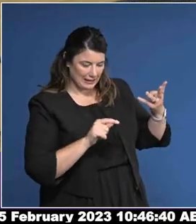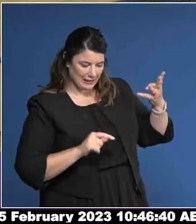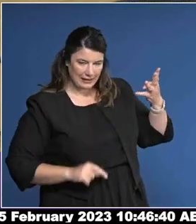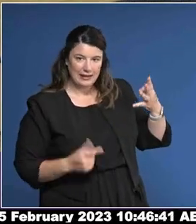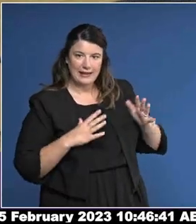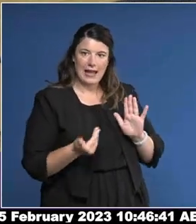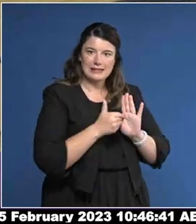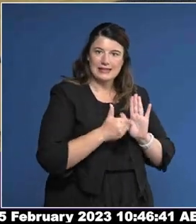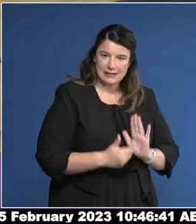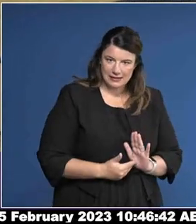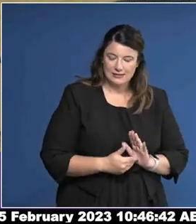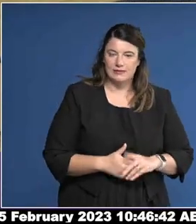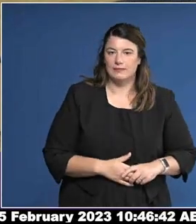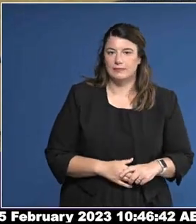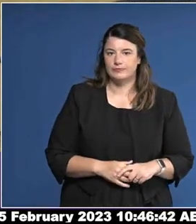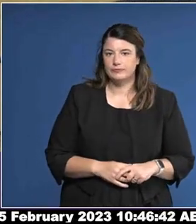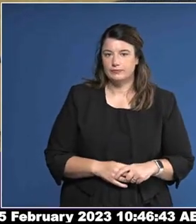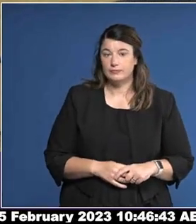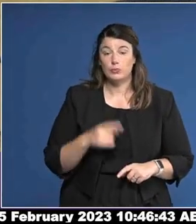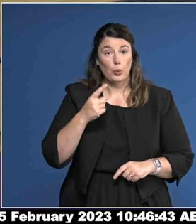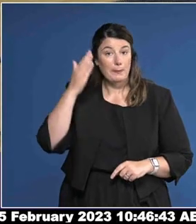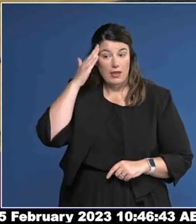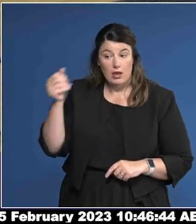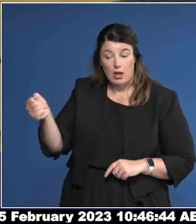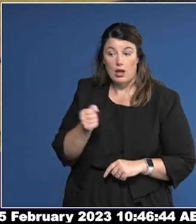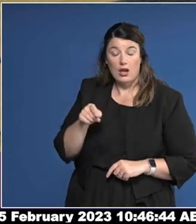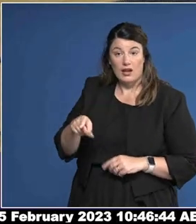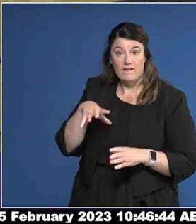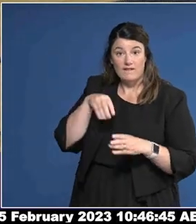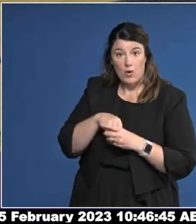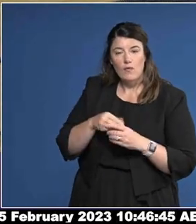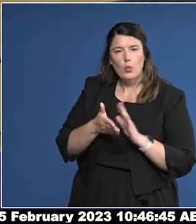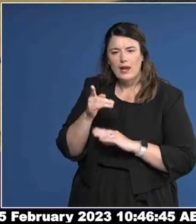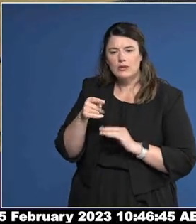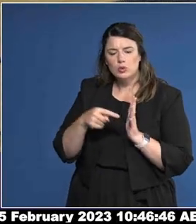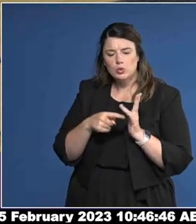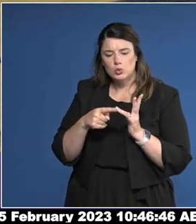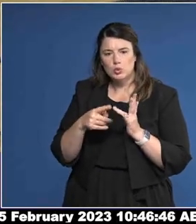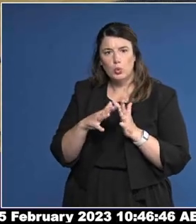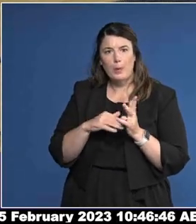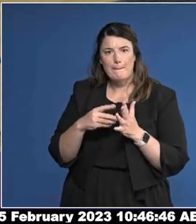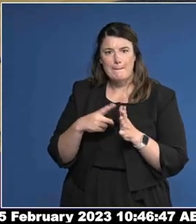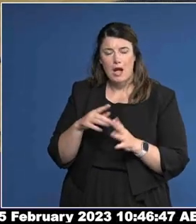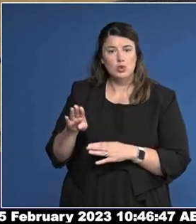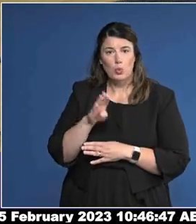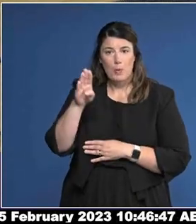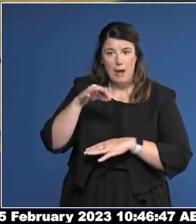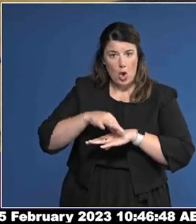disability who took her son to the Toowoomba Hospital, to the new interns, and said, "Let me teach you about disability."